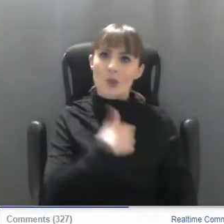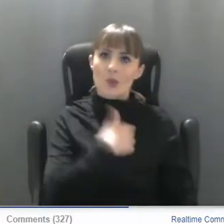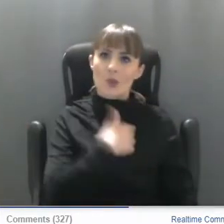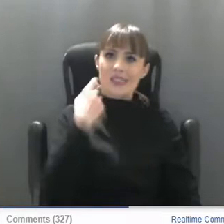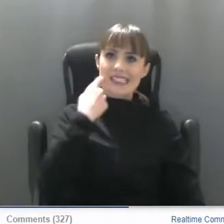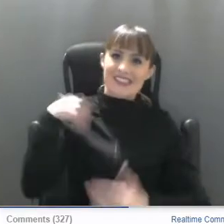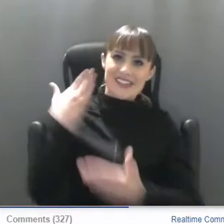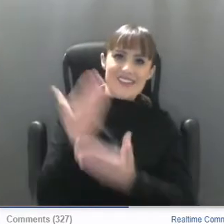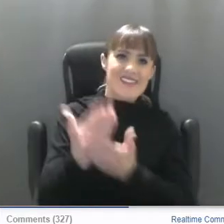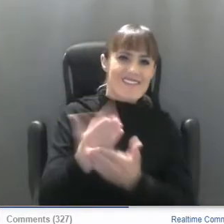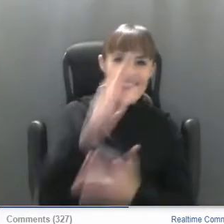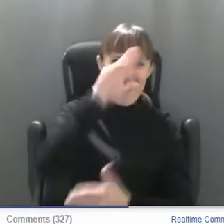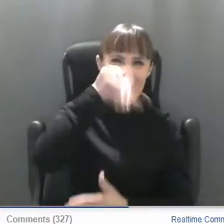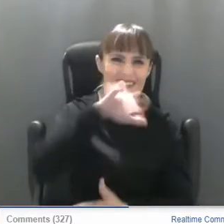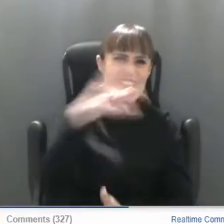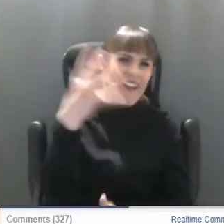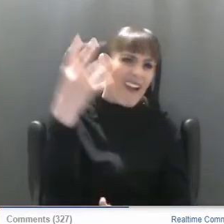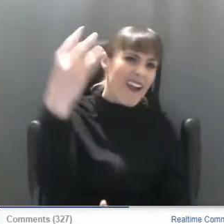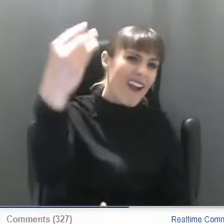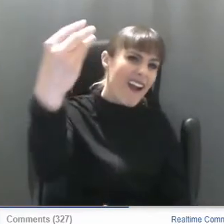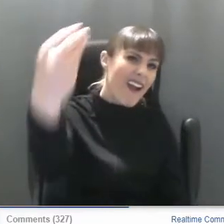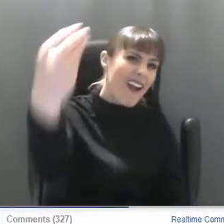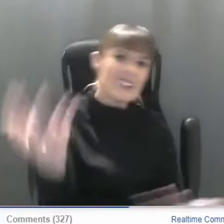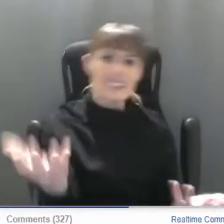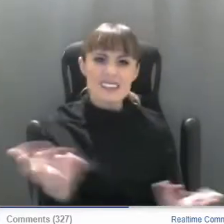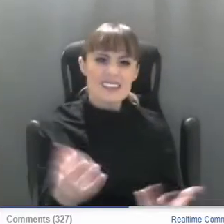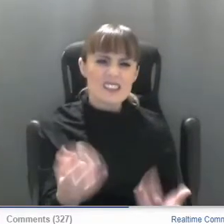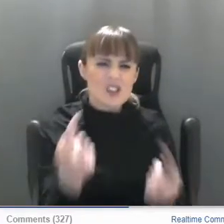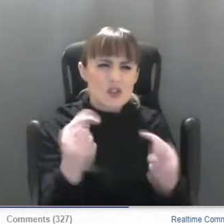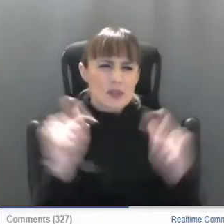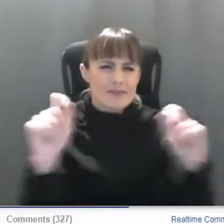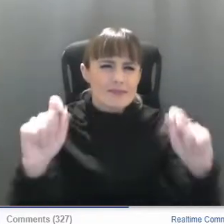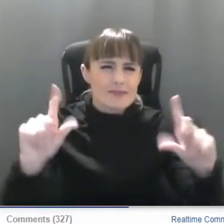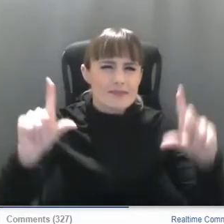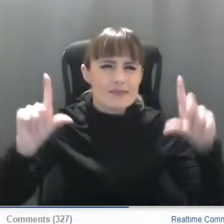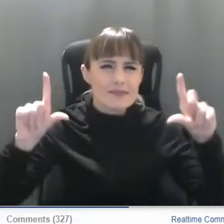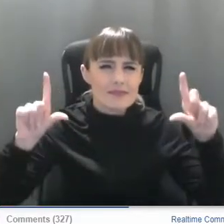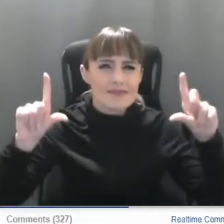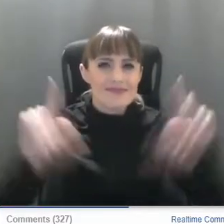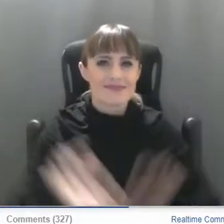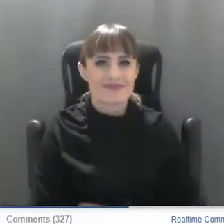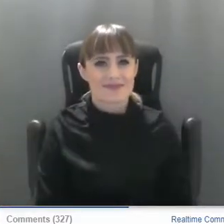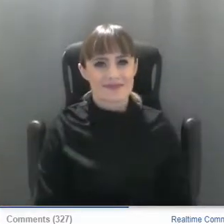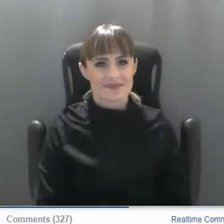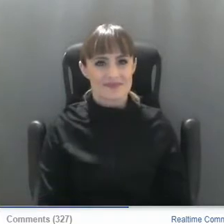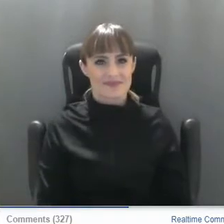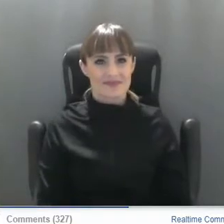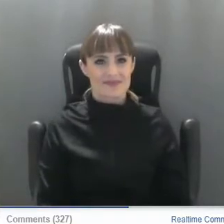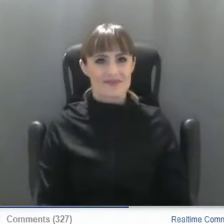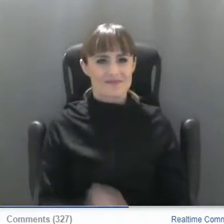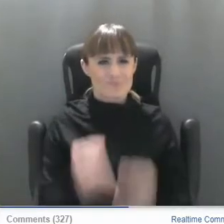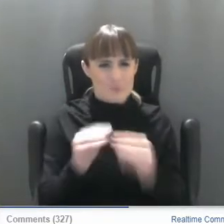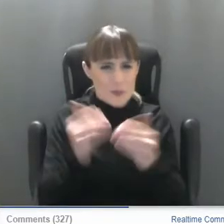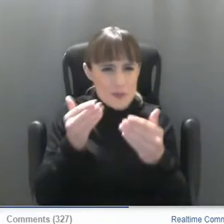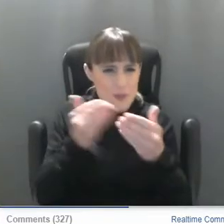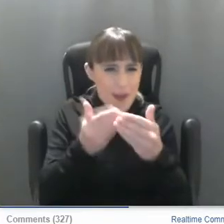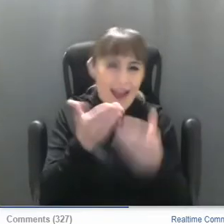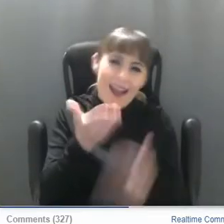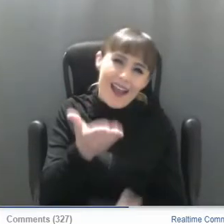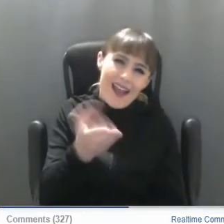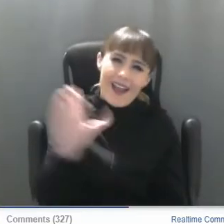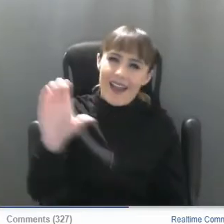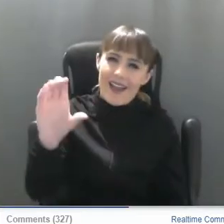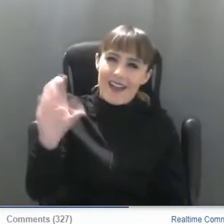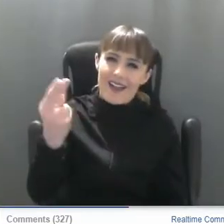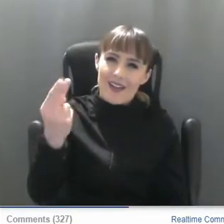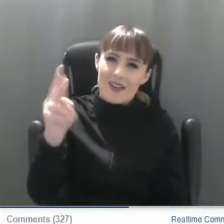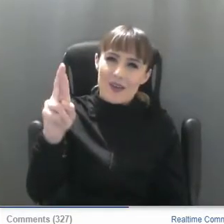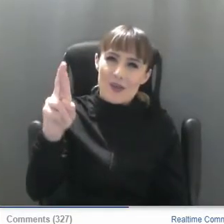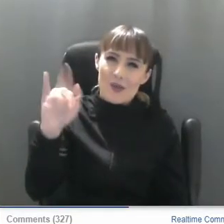them moving back over there? Let's try to zoom in. There's Christie. We recommend